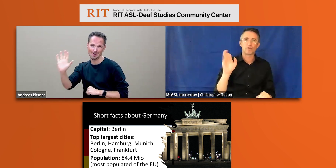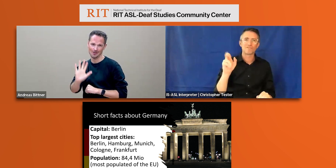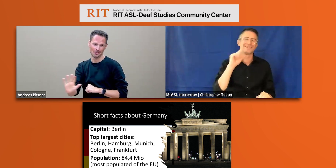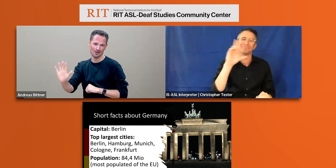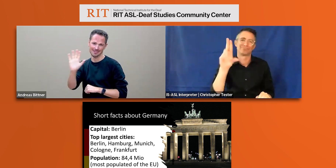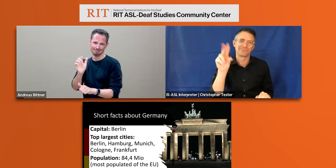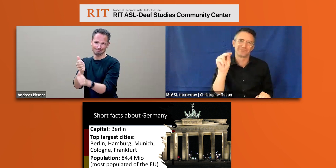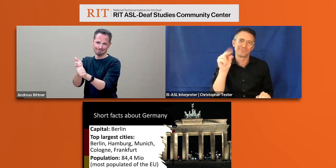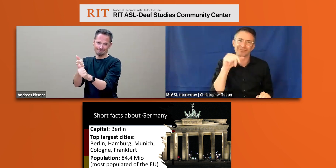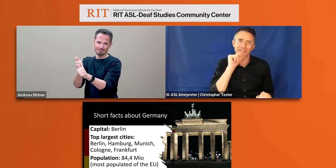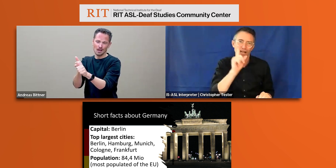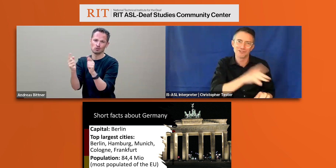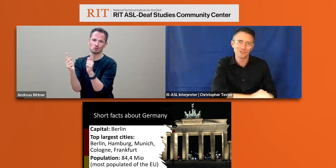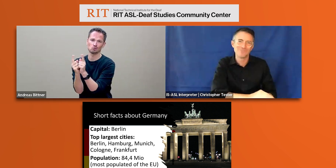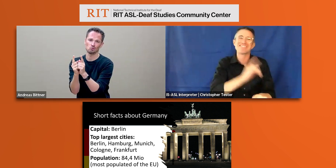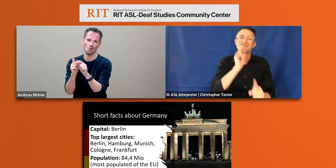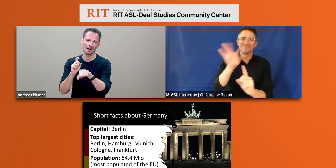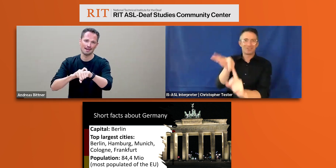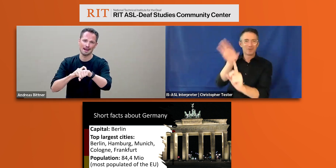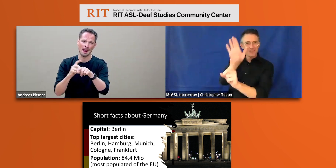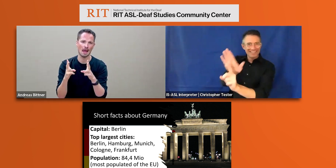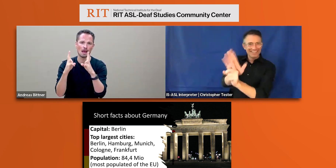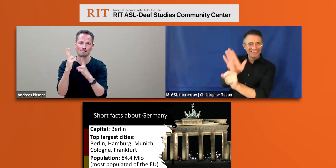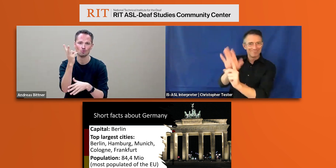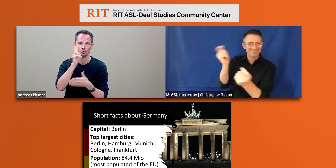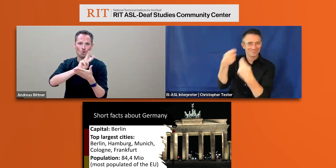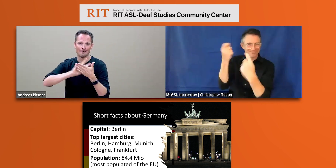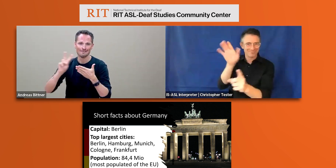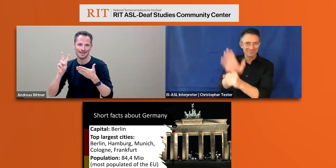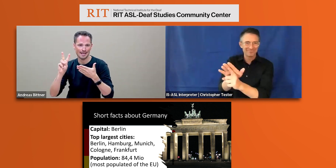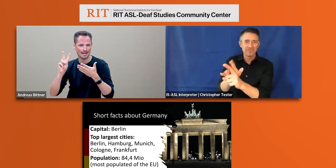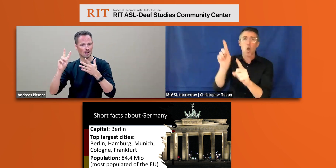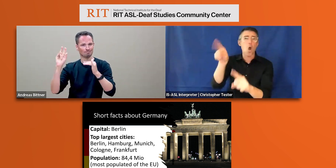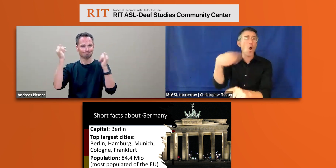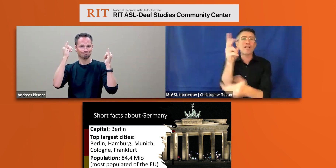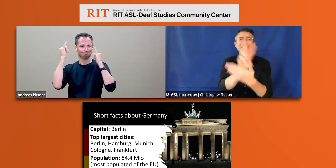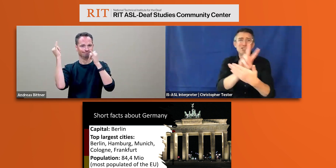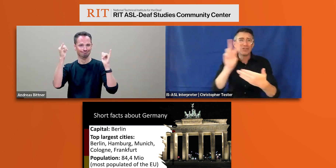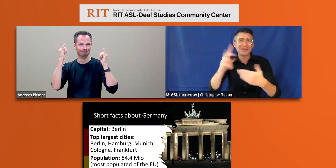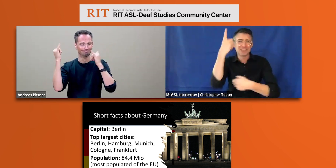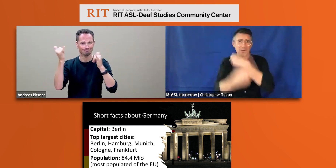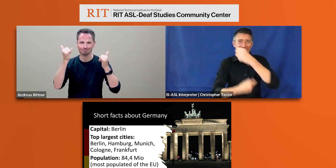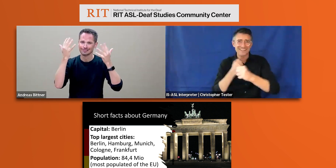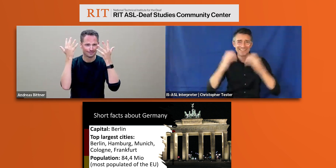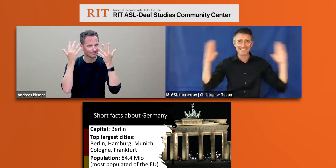So that's Oktoberfest. It's actually very unique to the area.